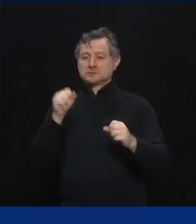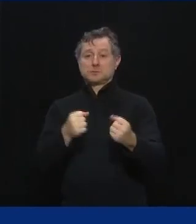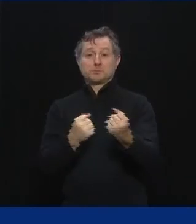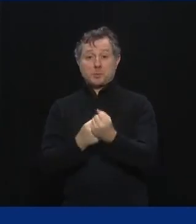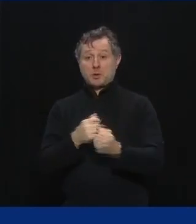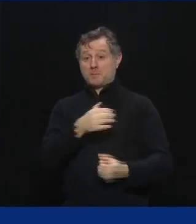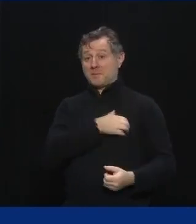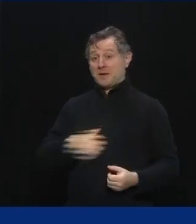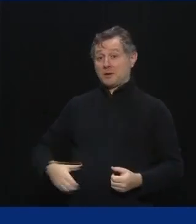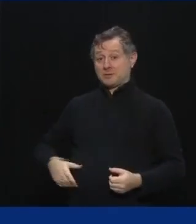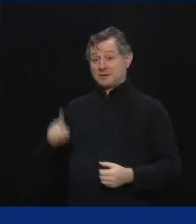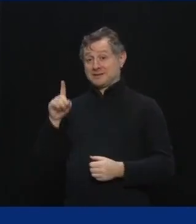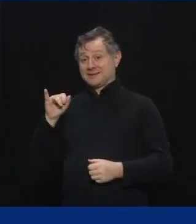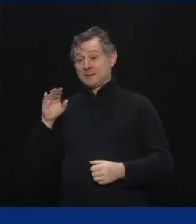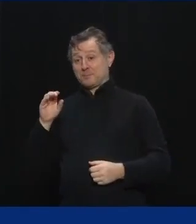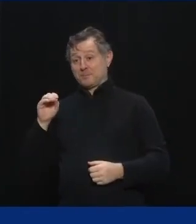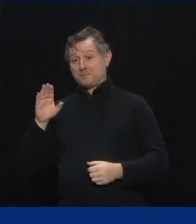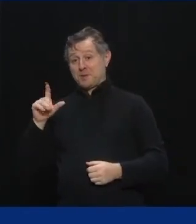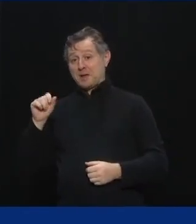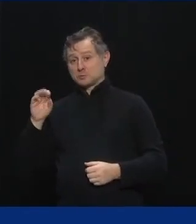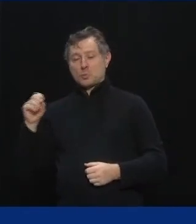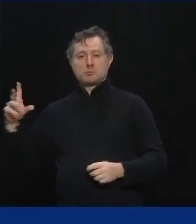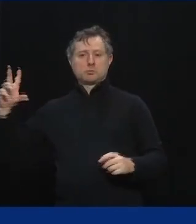SECONDARILY, DO YOU SUPPORT MANDATING IT FOR CHILDREN 5 TO